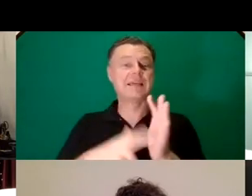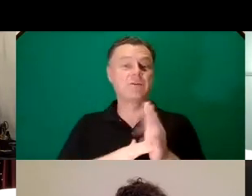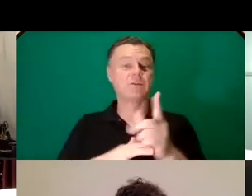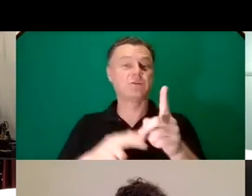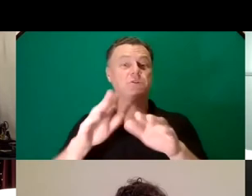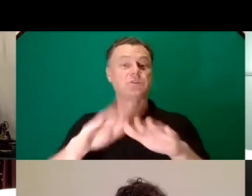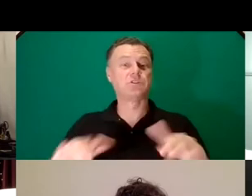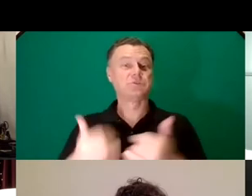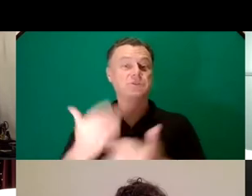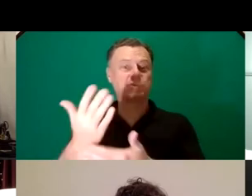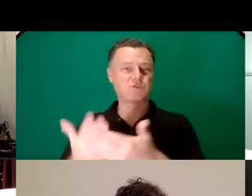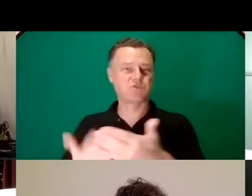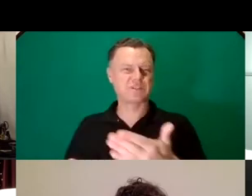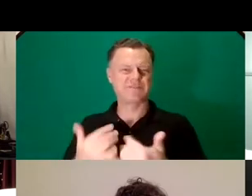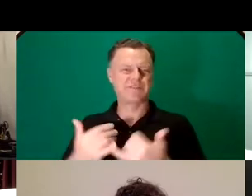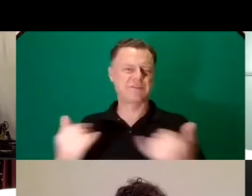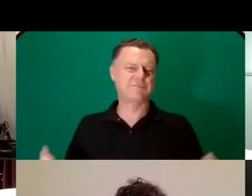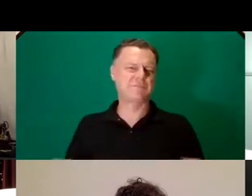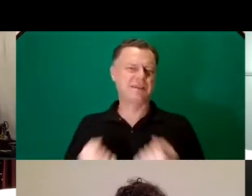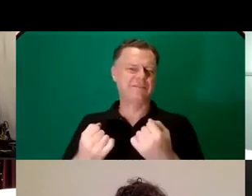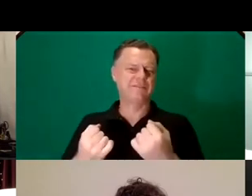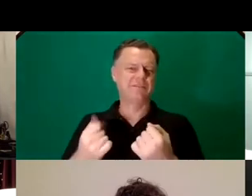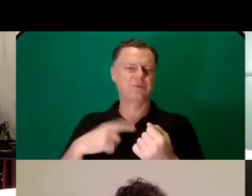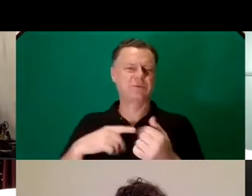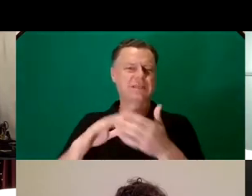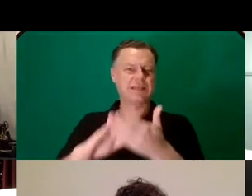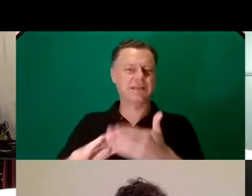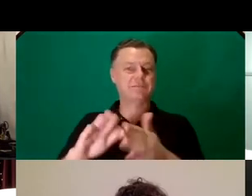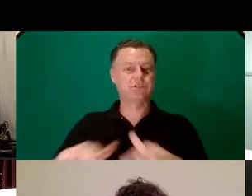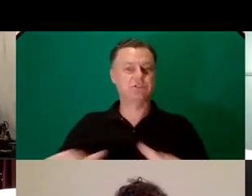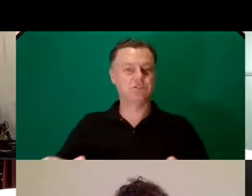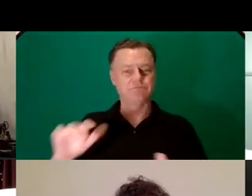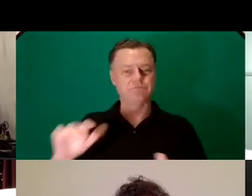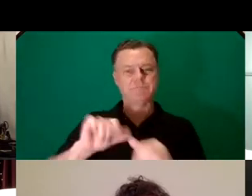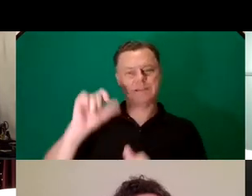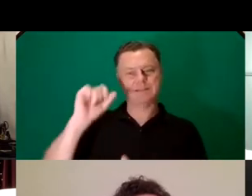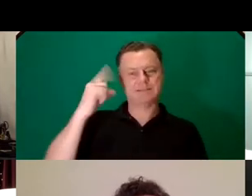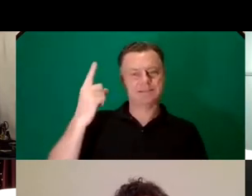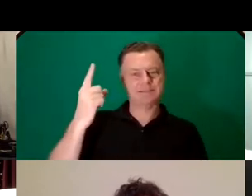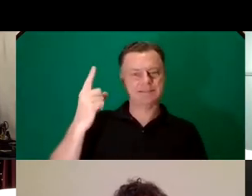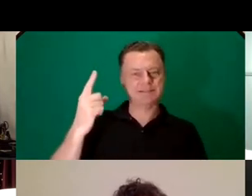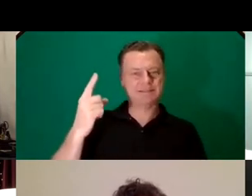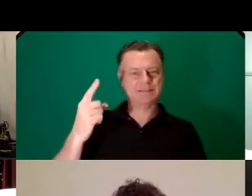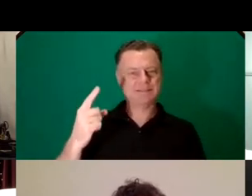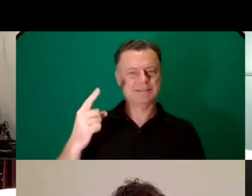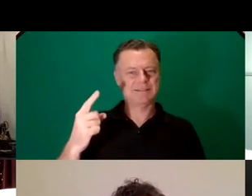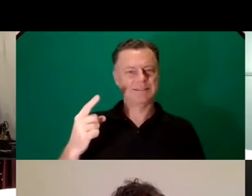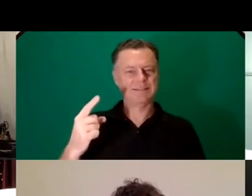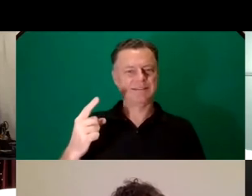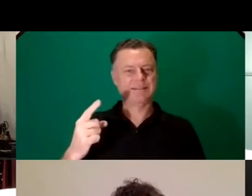story that it's so powerful because it can also help children understand Auslan and